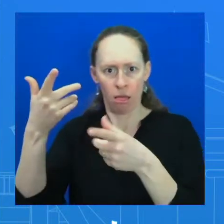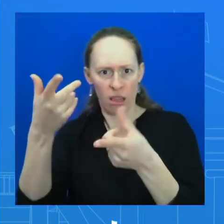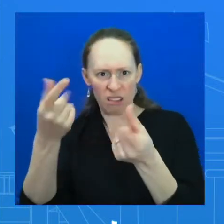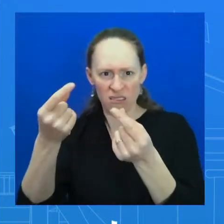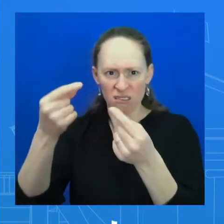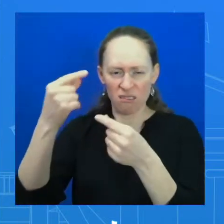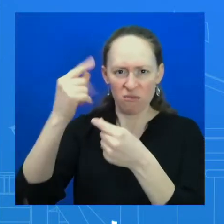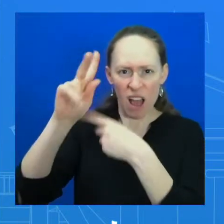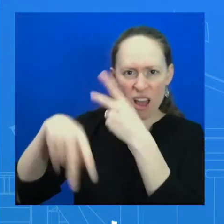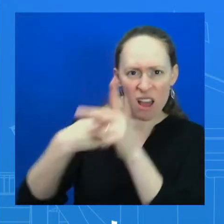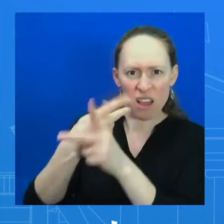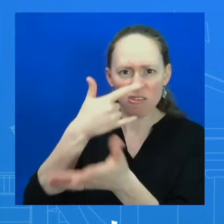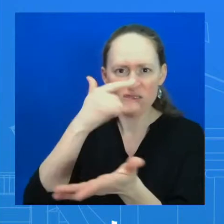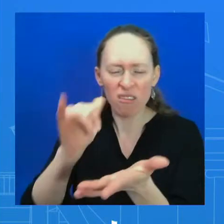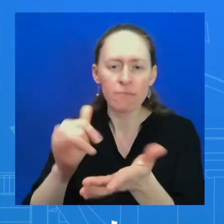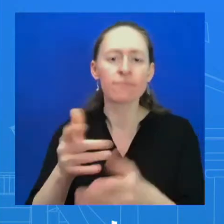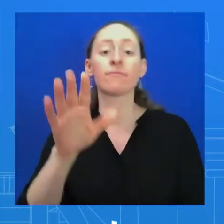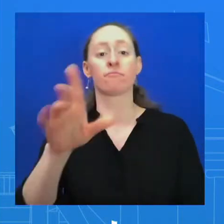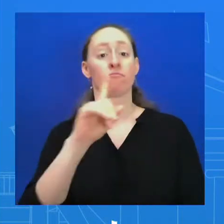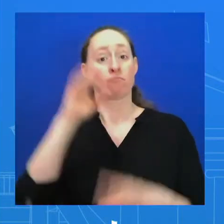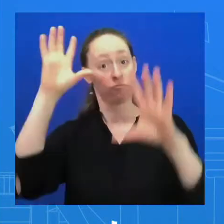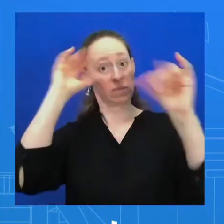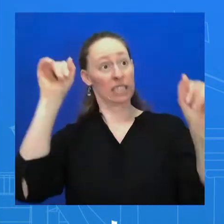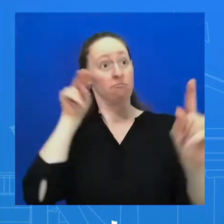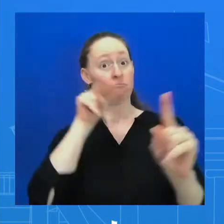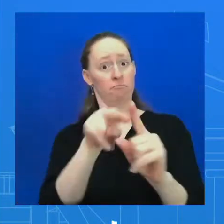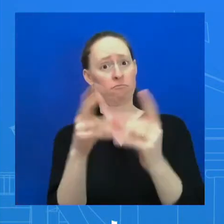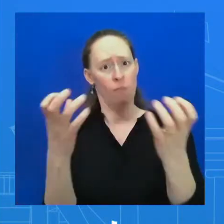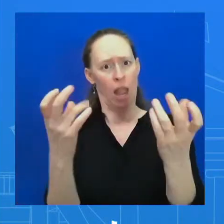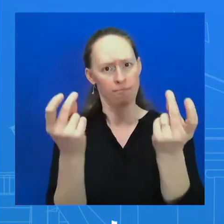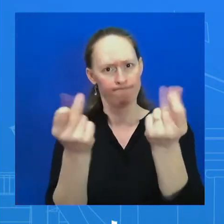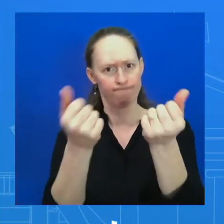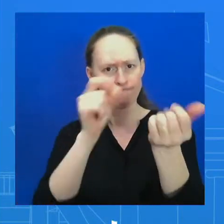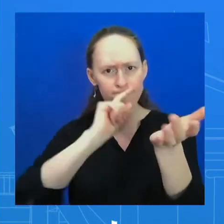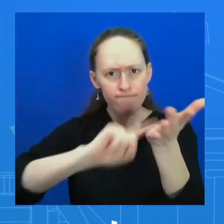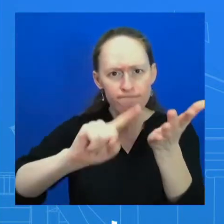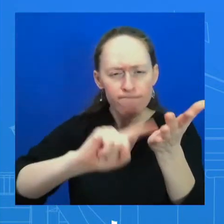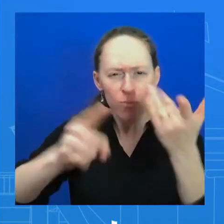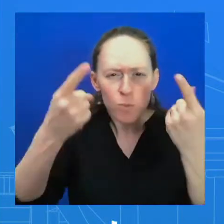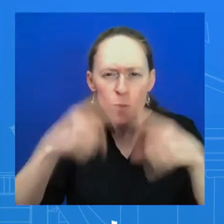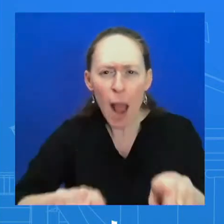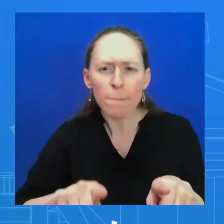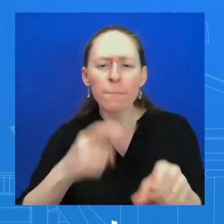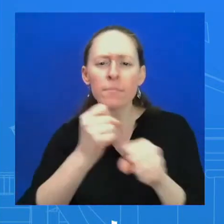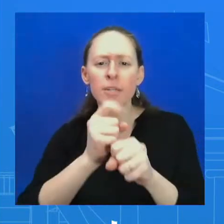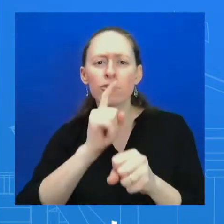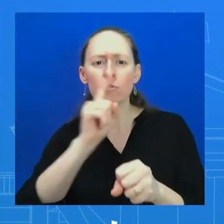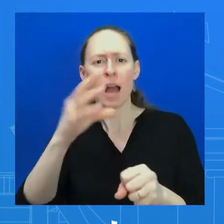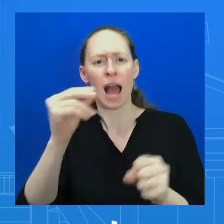We want it to be -- brings to -- lead to accountability. We want it to be comprehensive and to make it public.